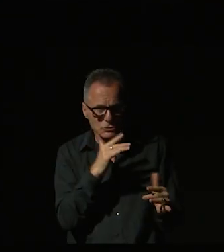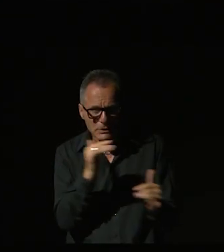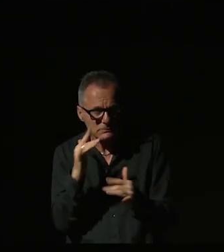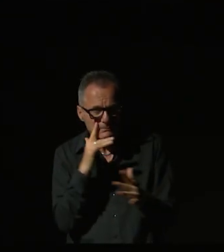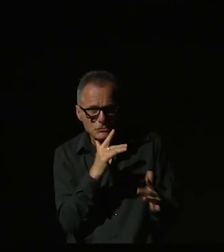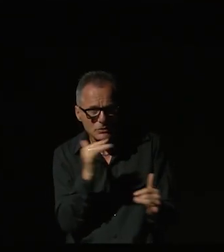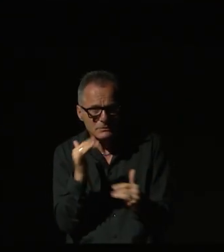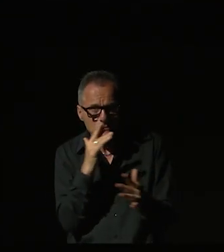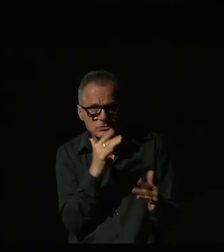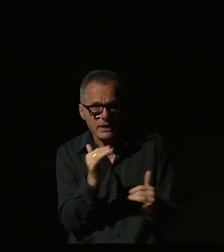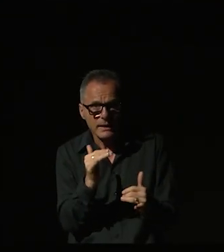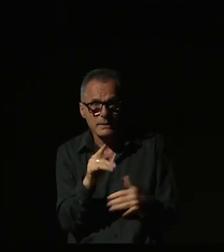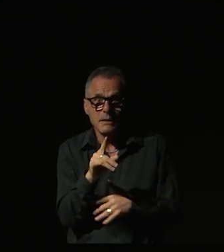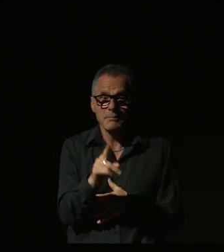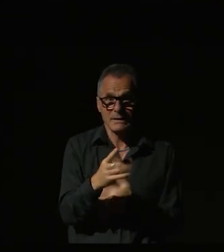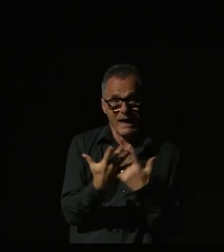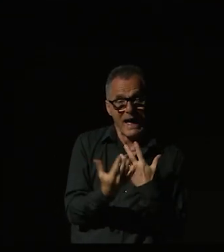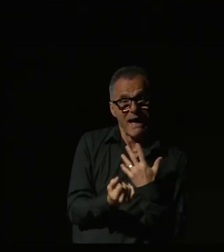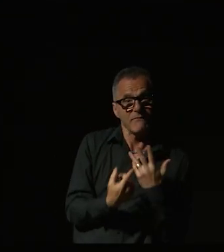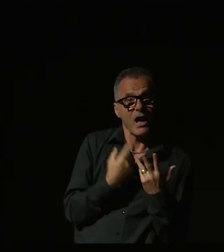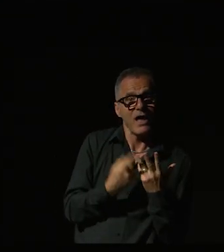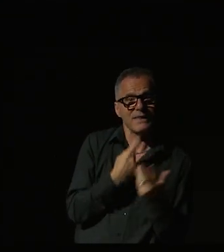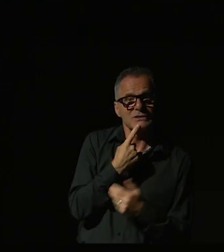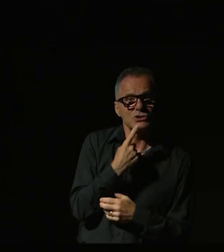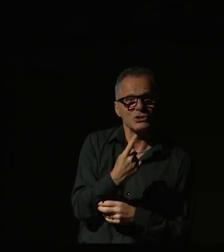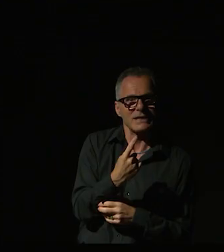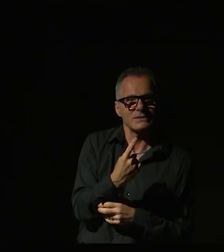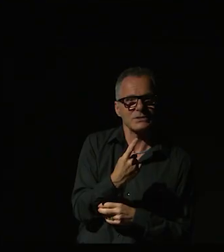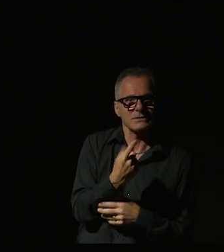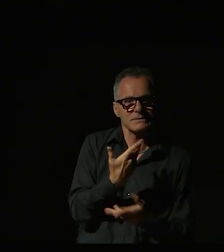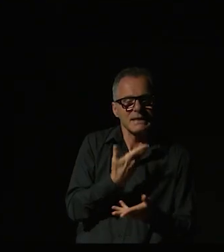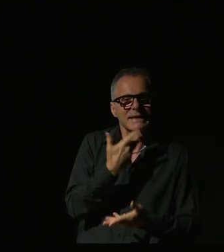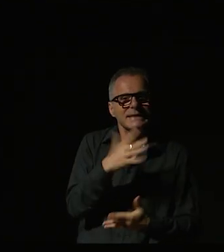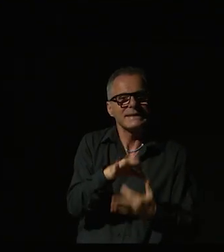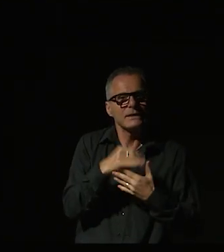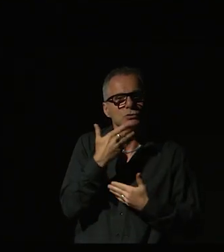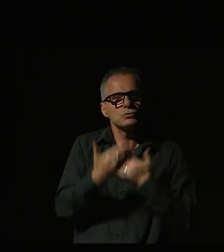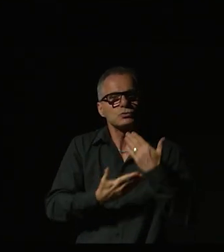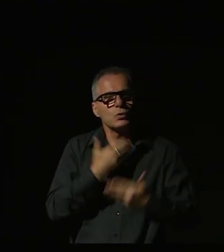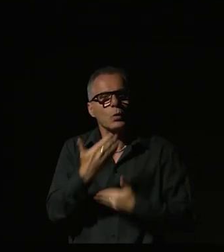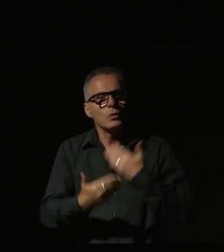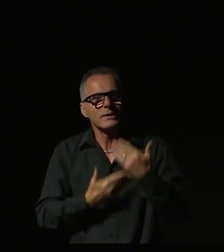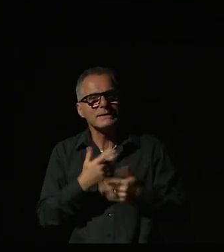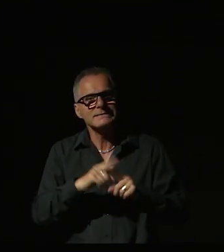Other suggestions have been put forward Scylla and Glaucus for example. Although there's never a moment